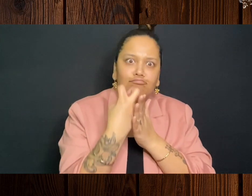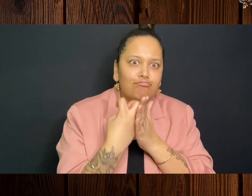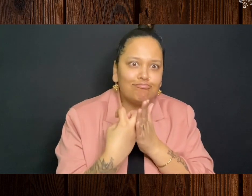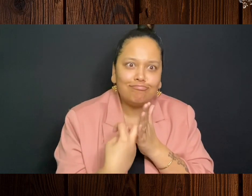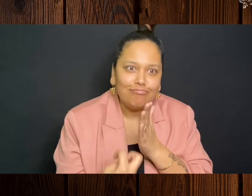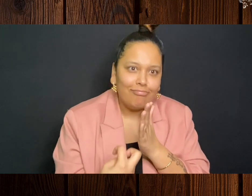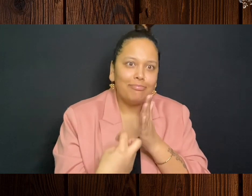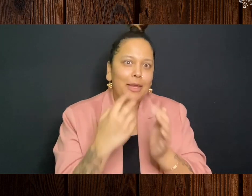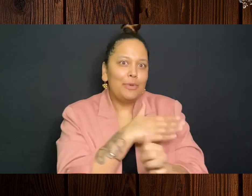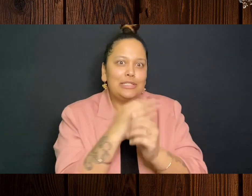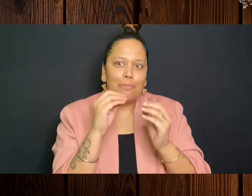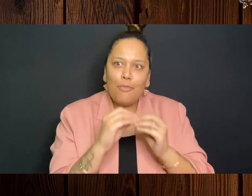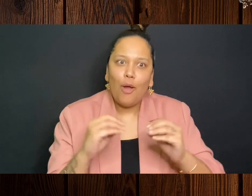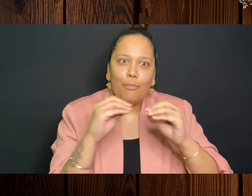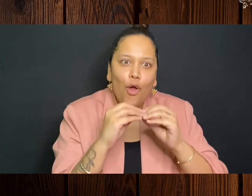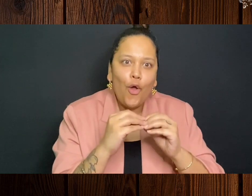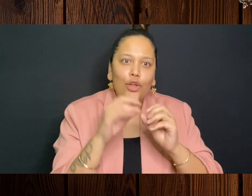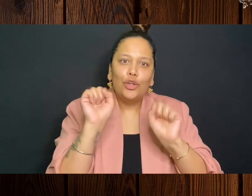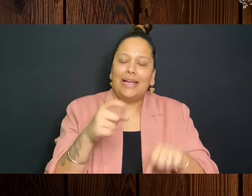into music more, you know, then you could say people like Tracy